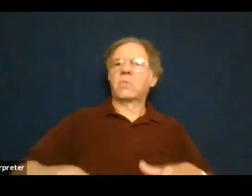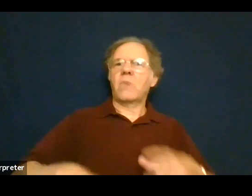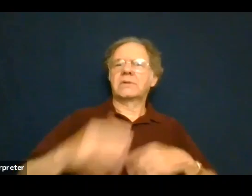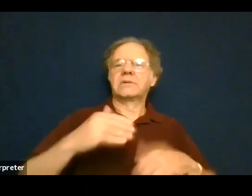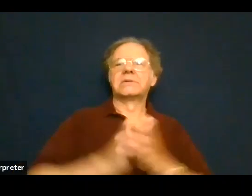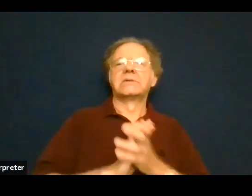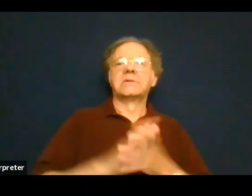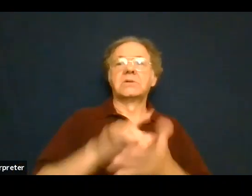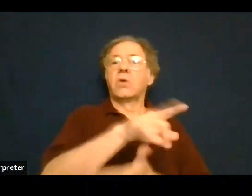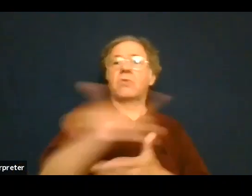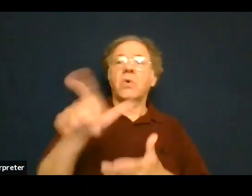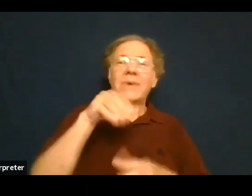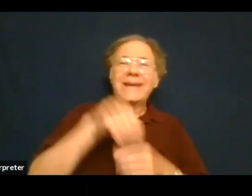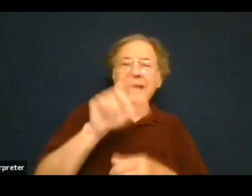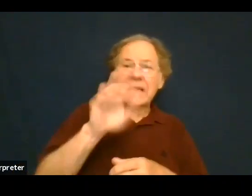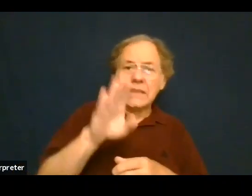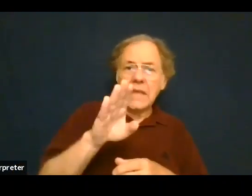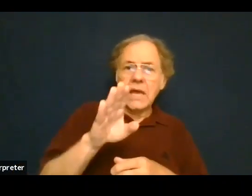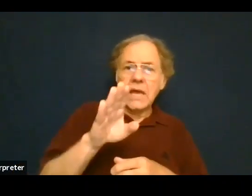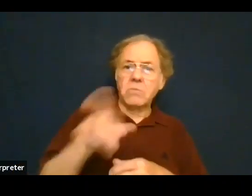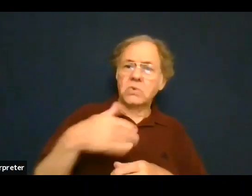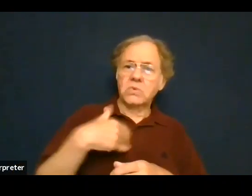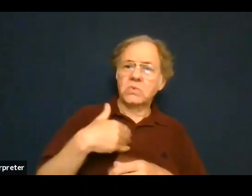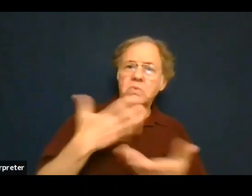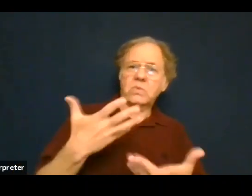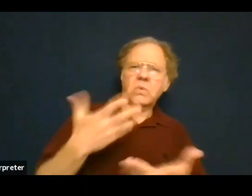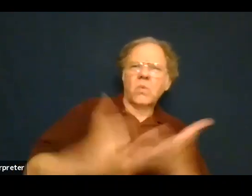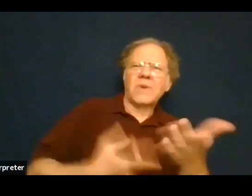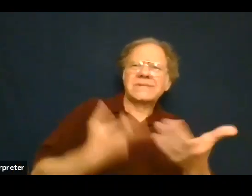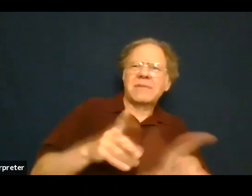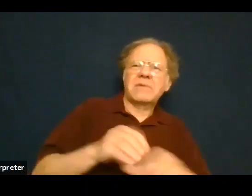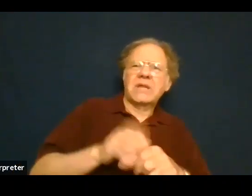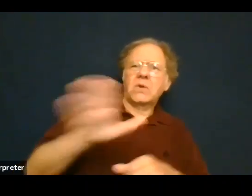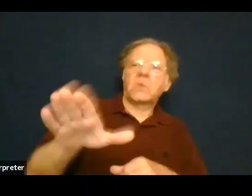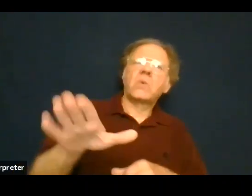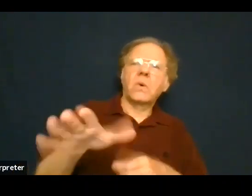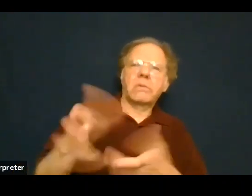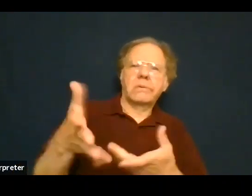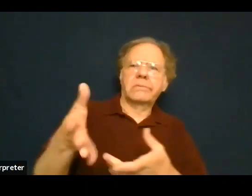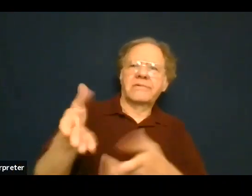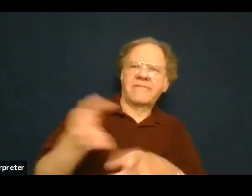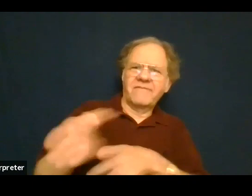do you have what's happened in your place and what have you been able to do?